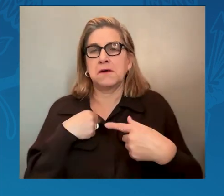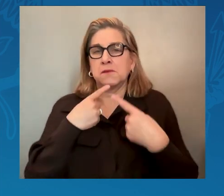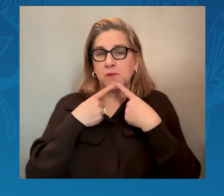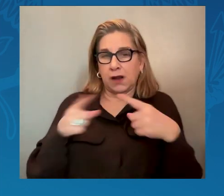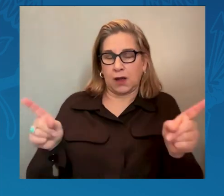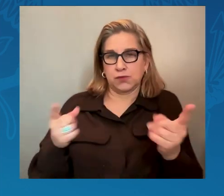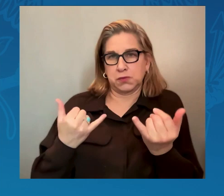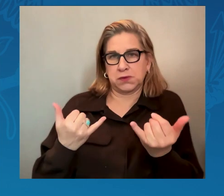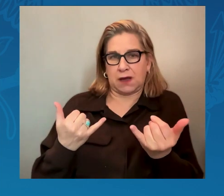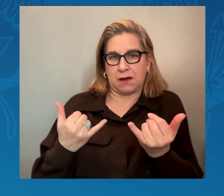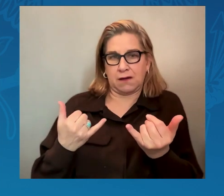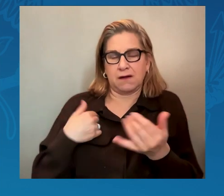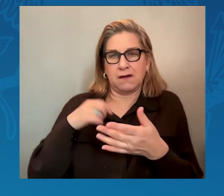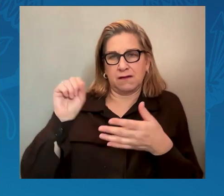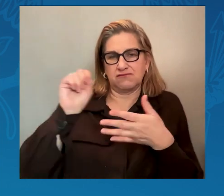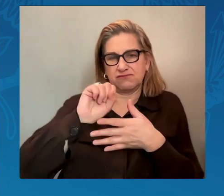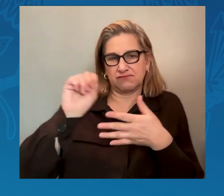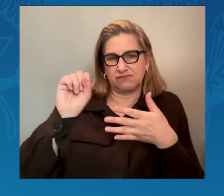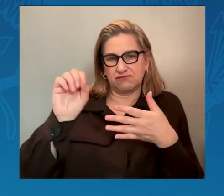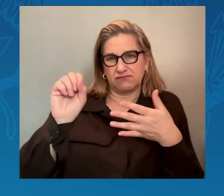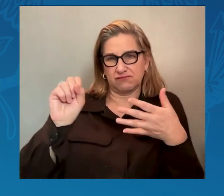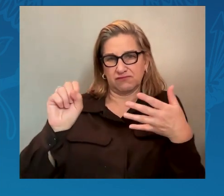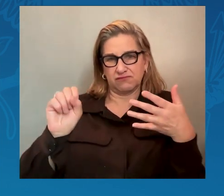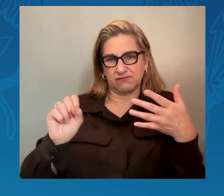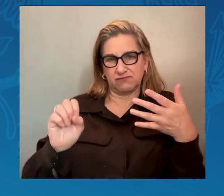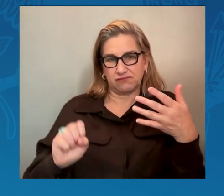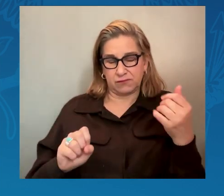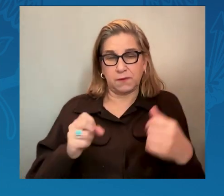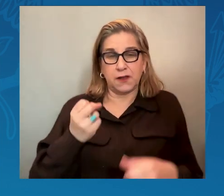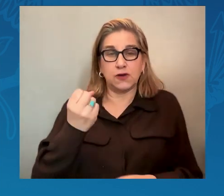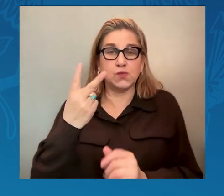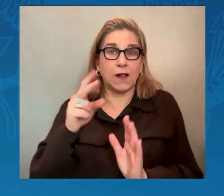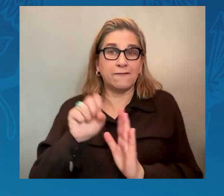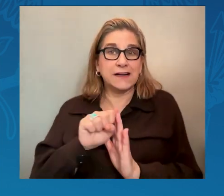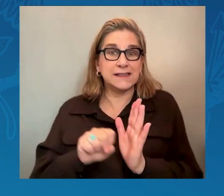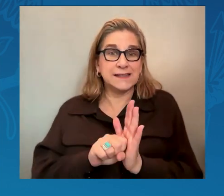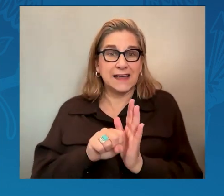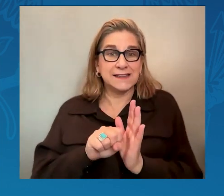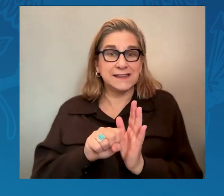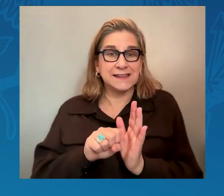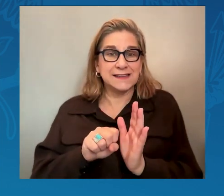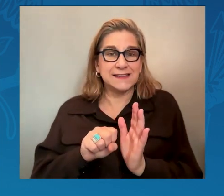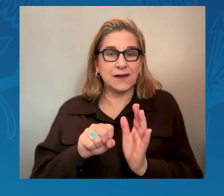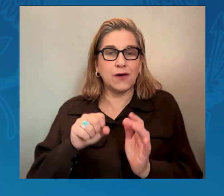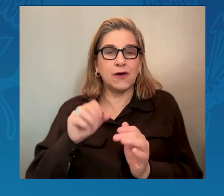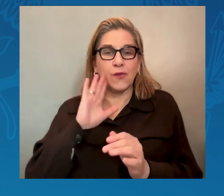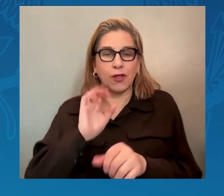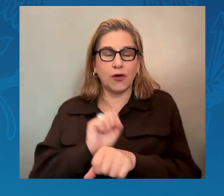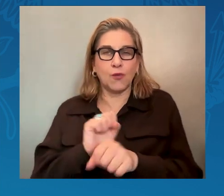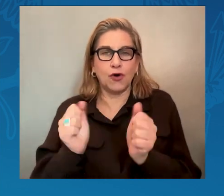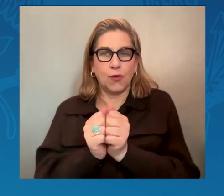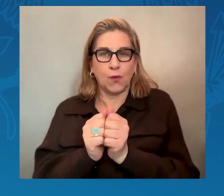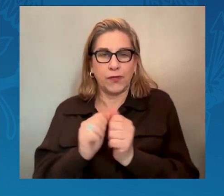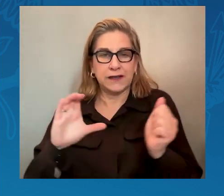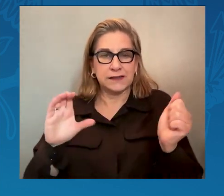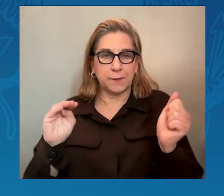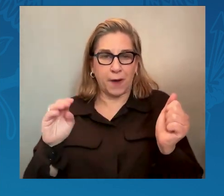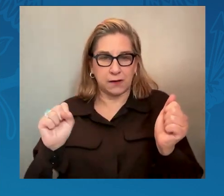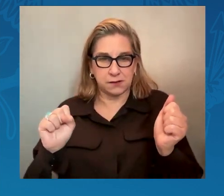12 states in our country are working with Sams to expand Medicaid coverage from what has normally been,